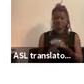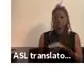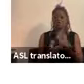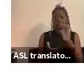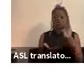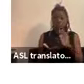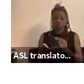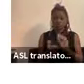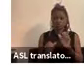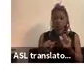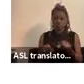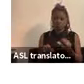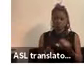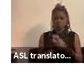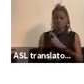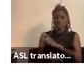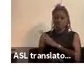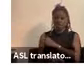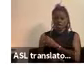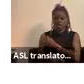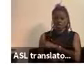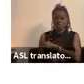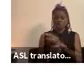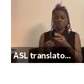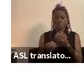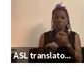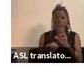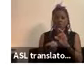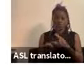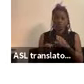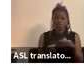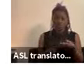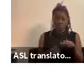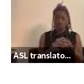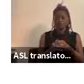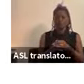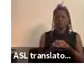hospitalization or death or community transmission is widespread.